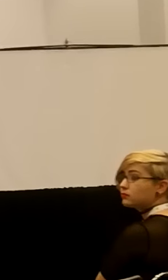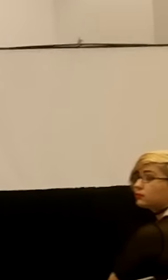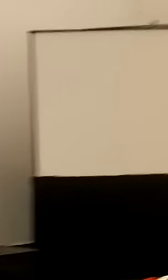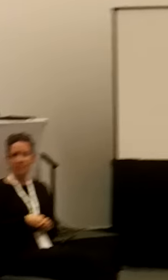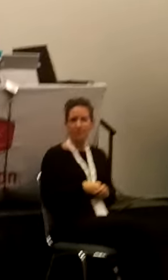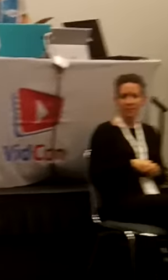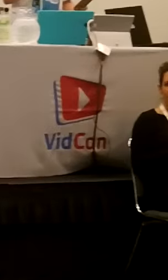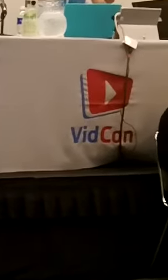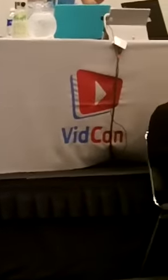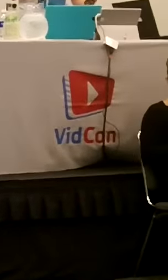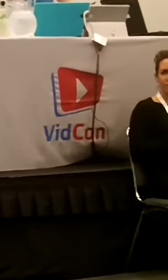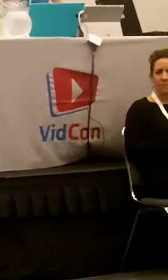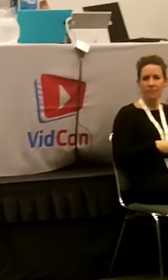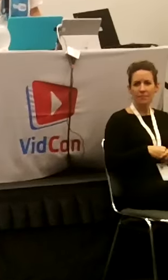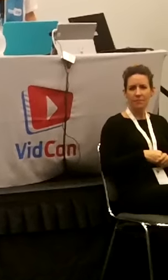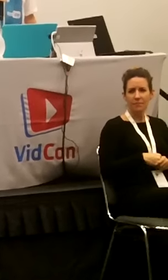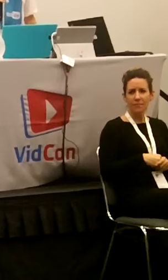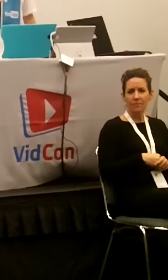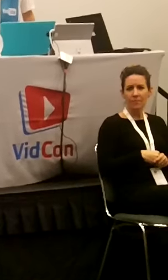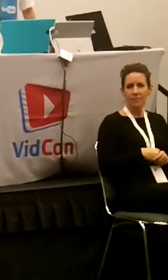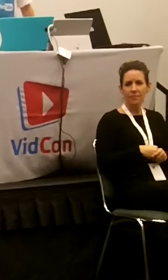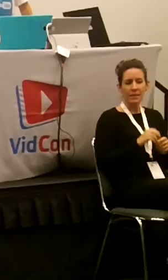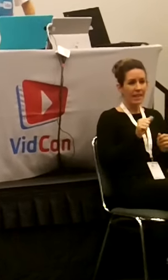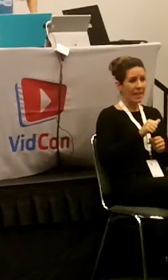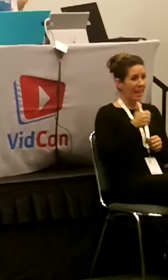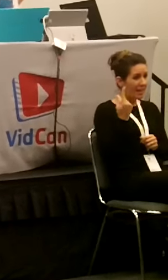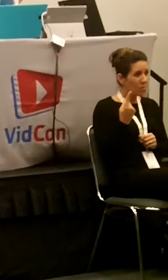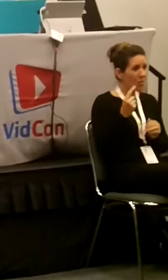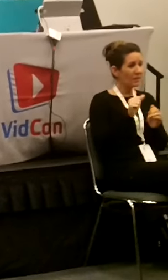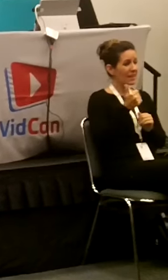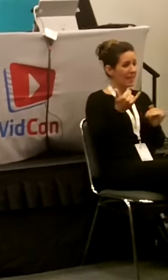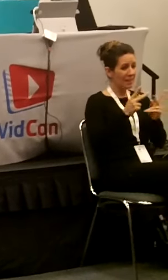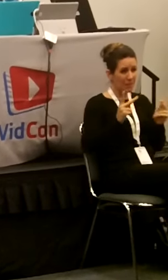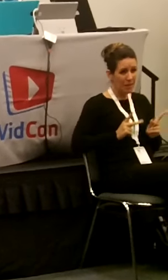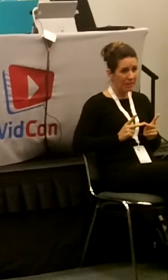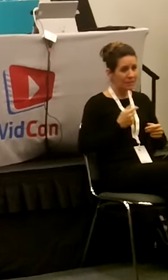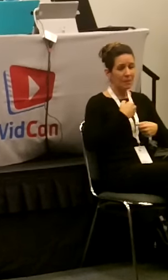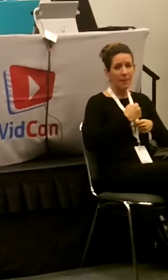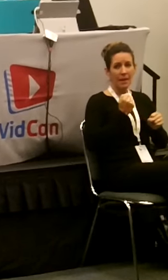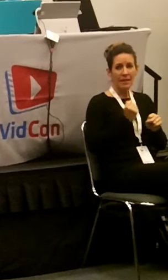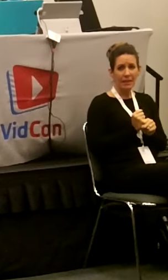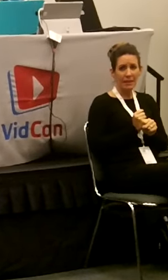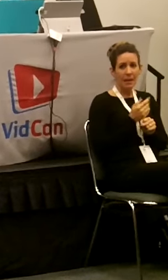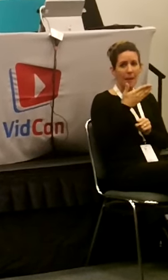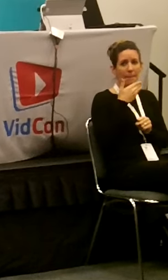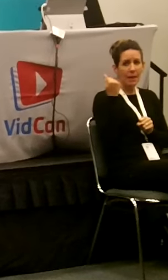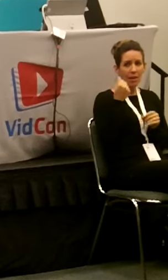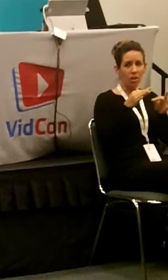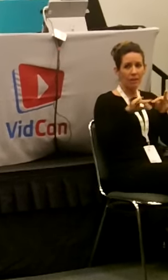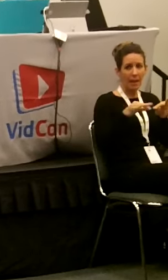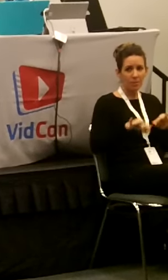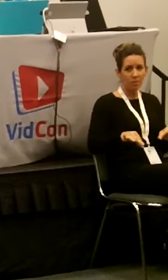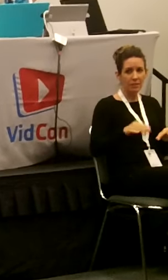Is anybody anywhere making a better captioning software?